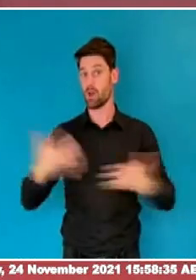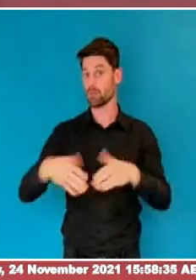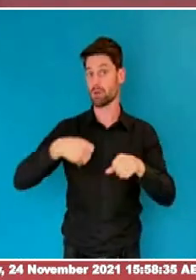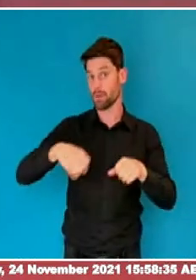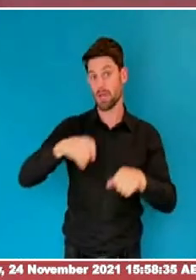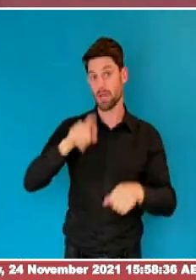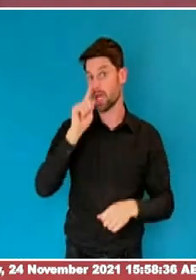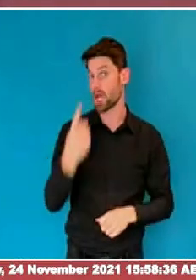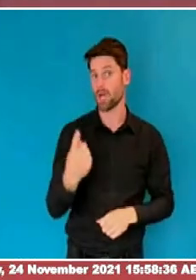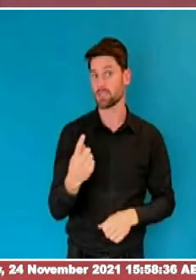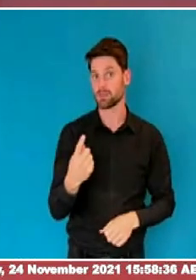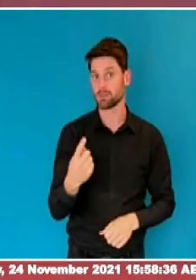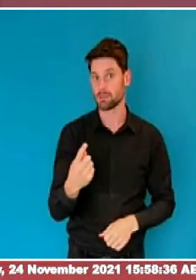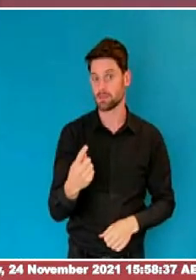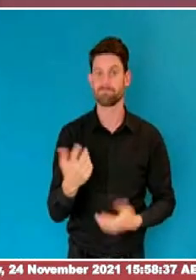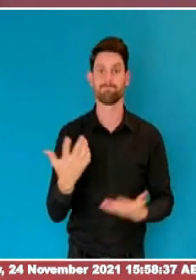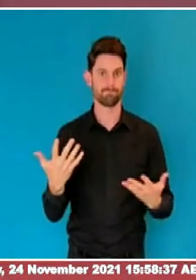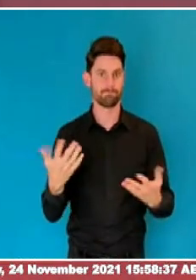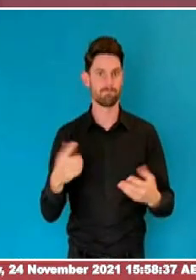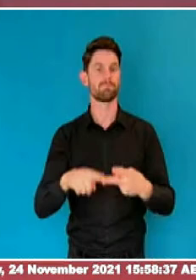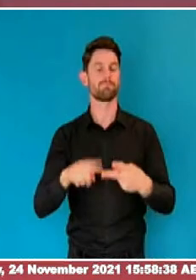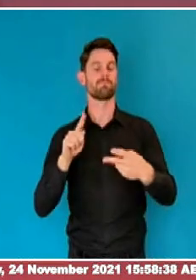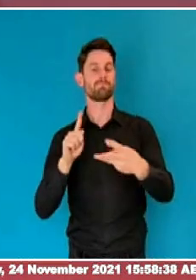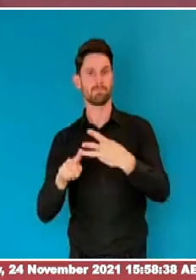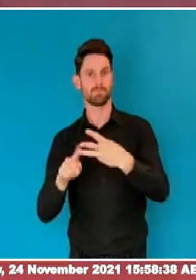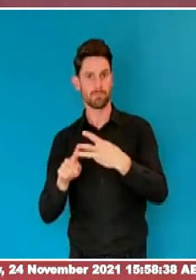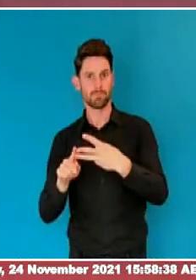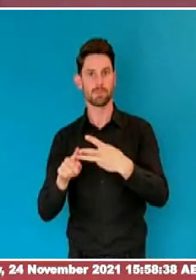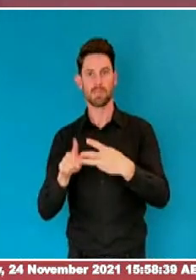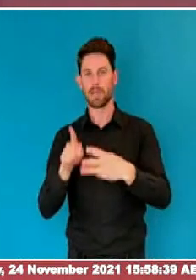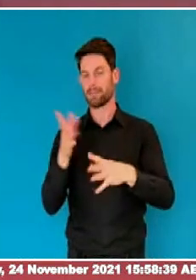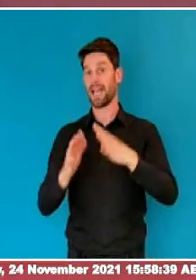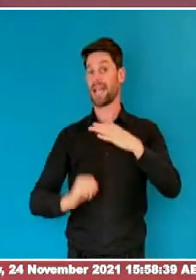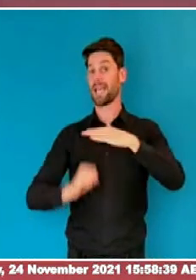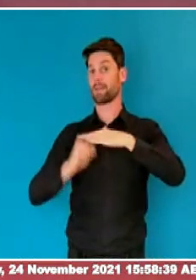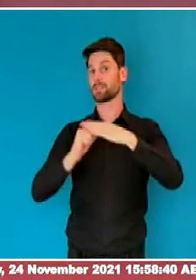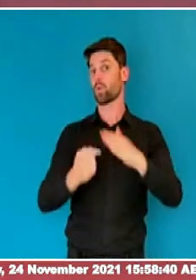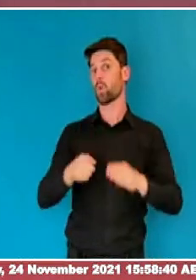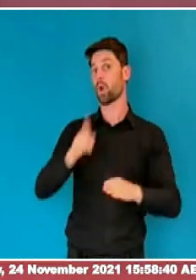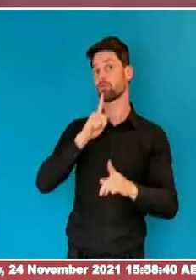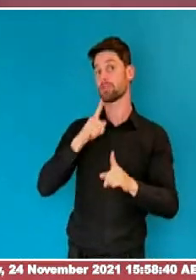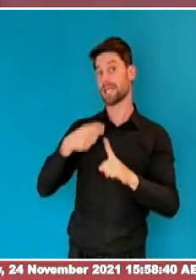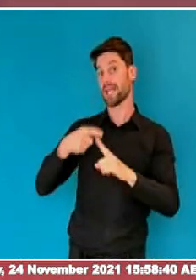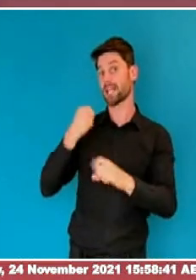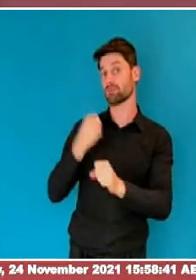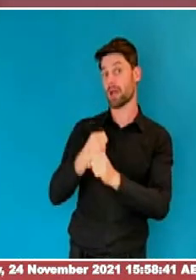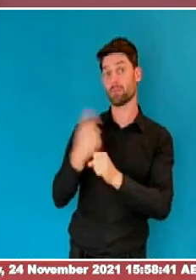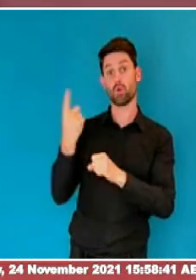You know, somebody who is at 100 kilos can't ride a motorbike because that's not safe to